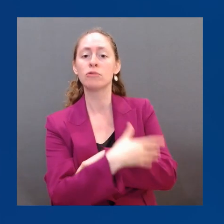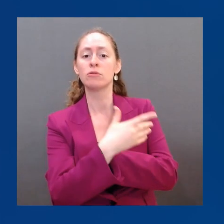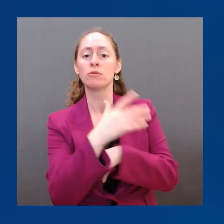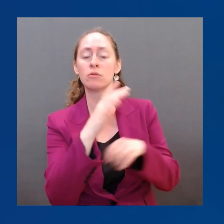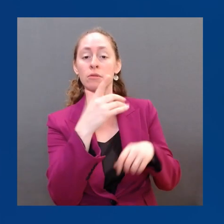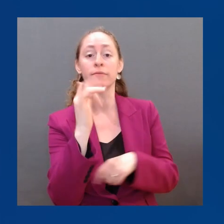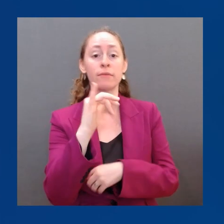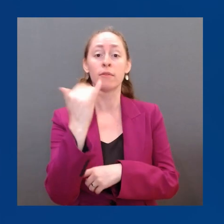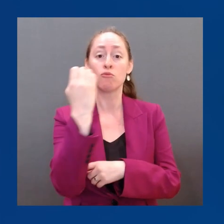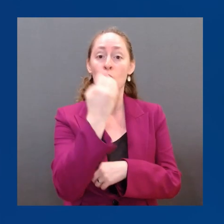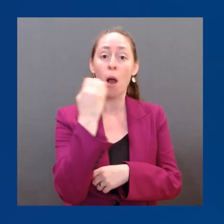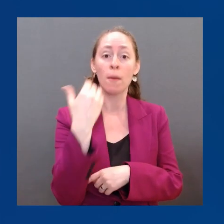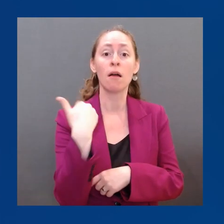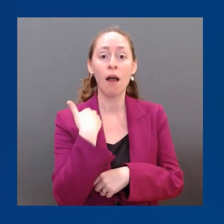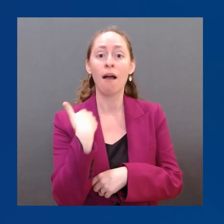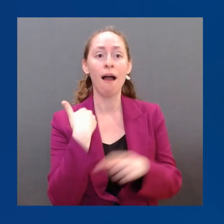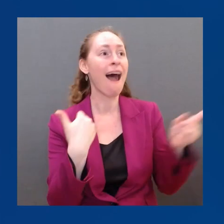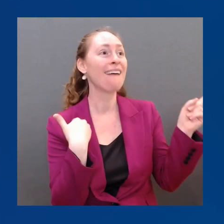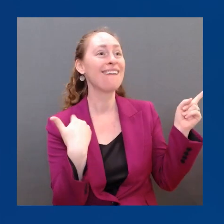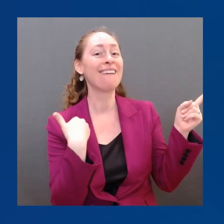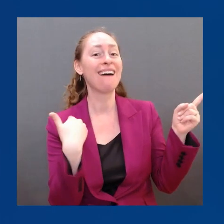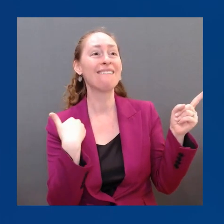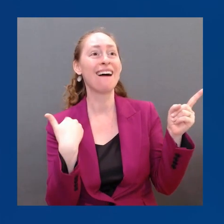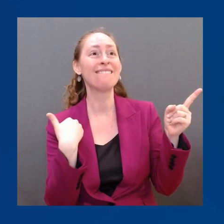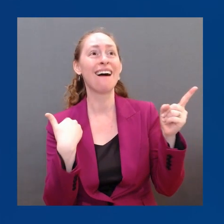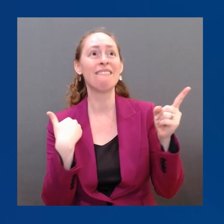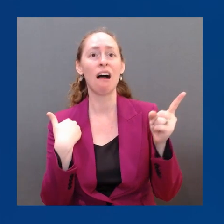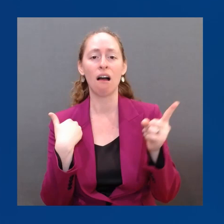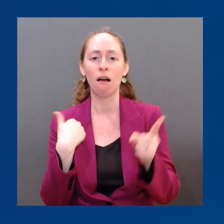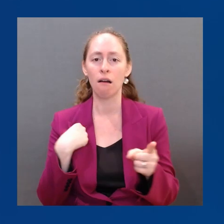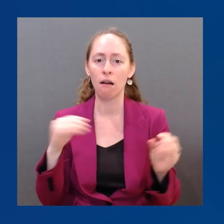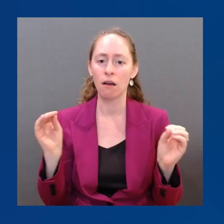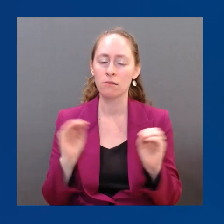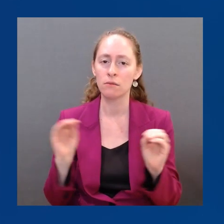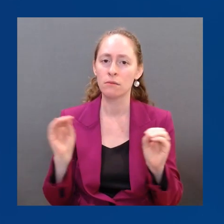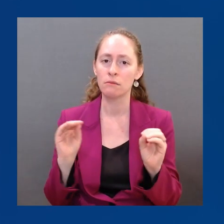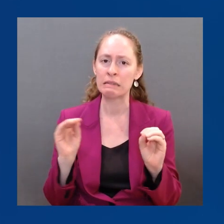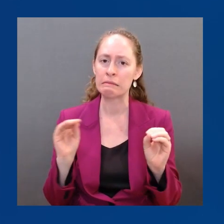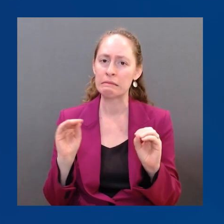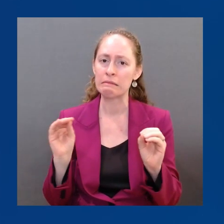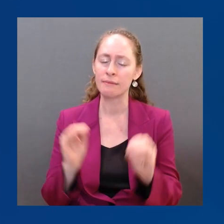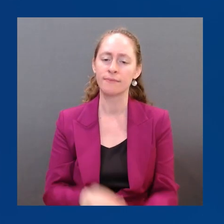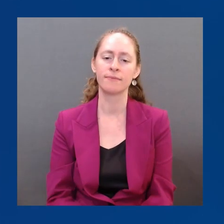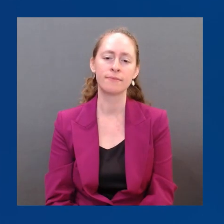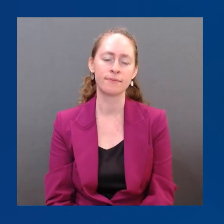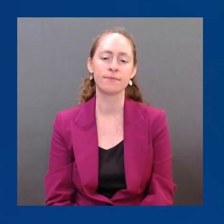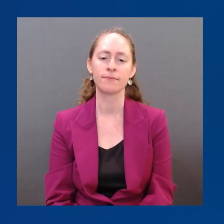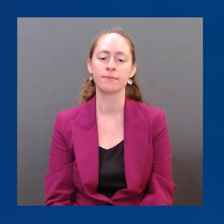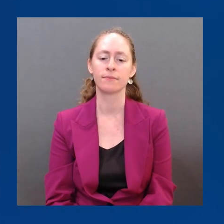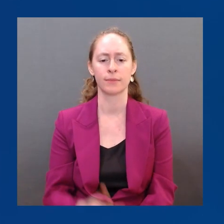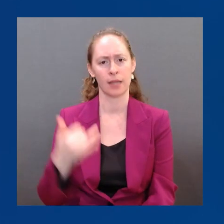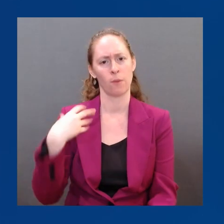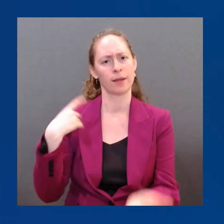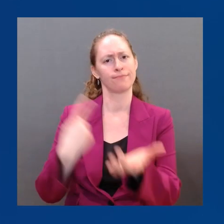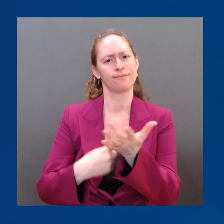Last, but certainly not least, is on the issue of testing: We've done a lot of work to build up domestic manufacturing capacity to purchase tests.